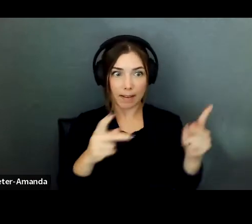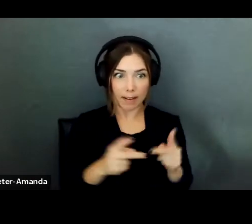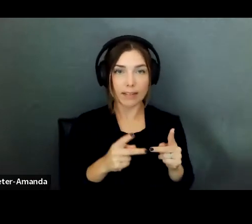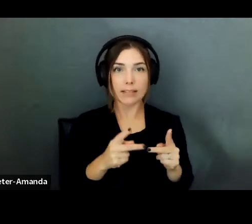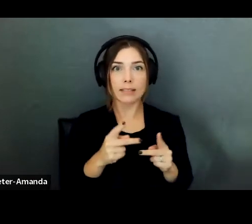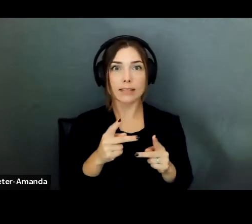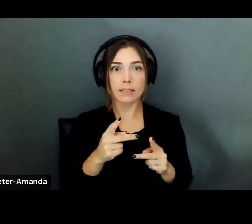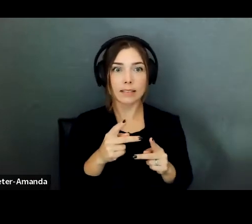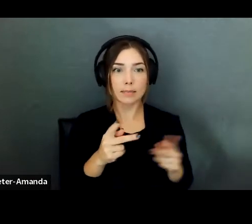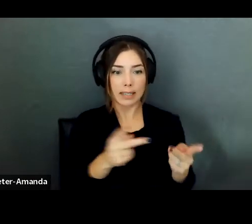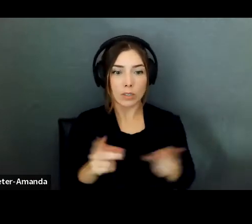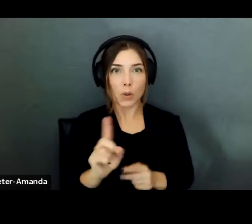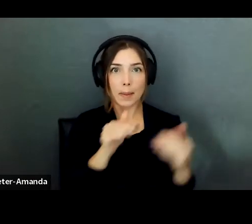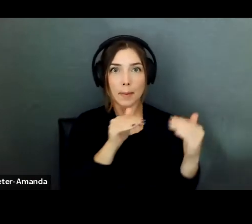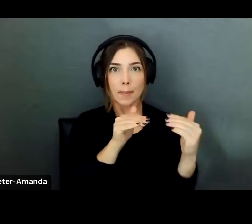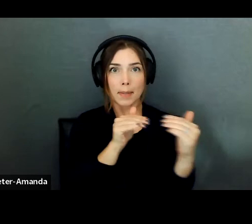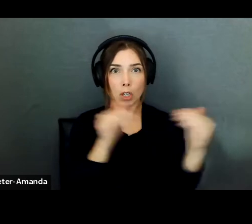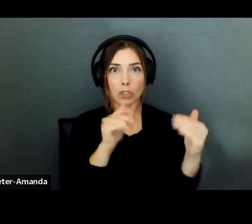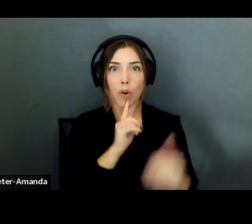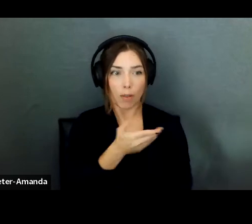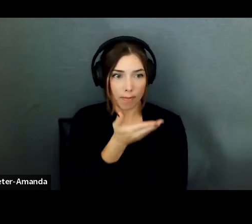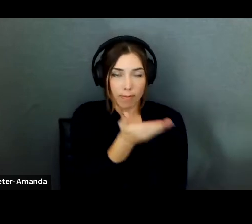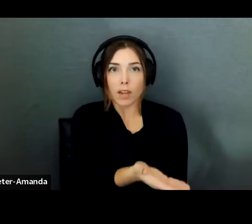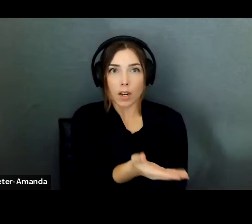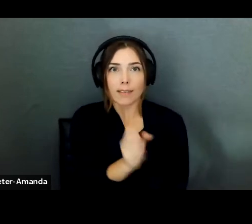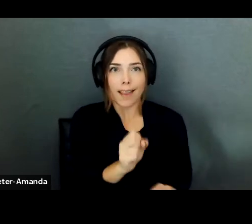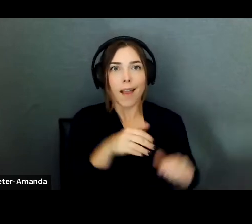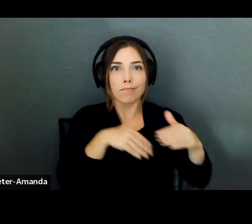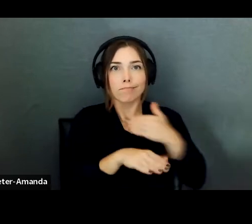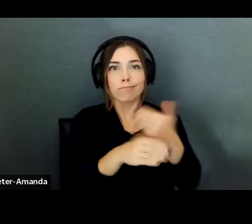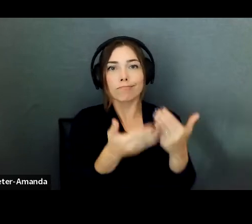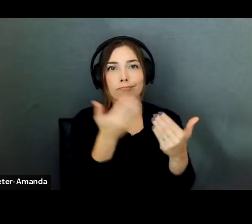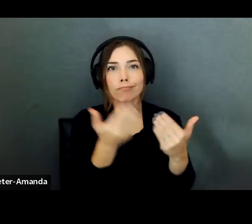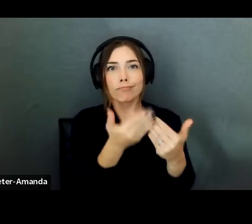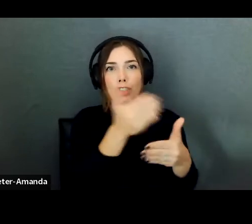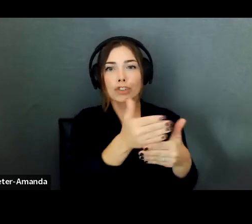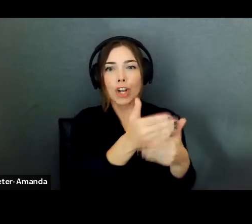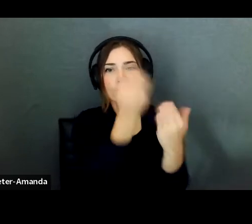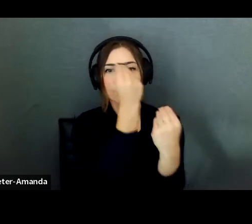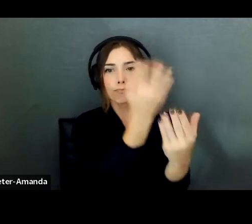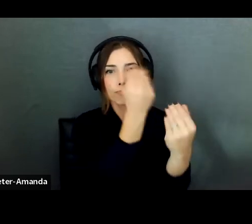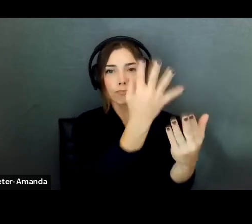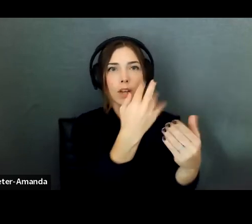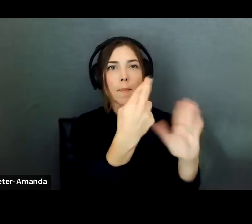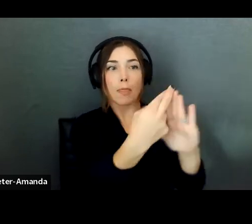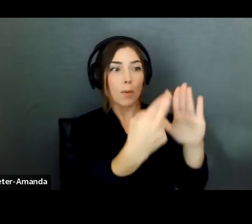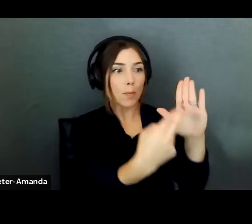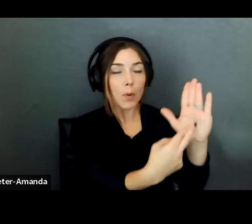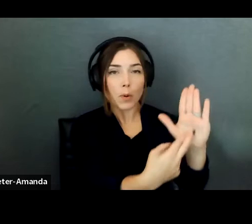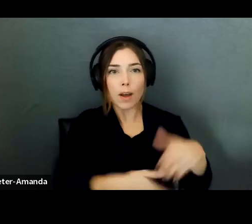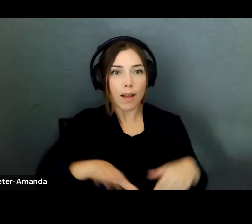And very easily share and provide information about the rule and what their rights are in